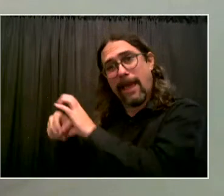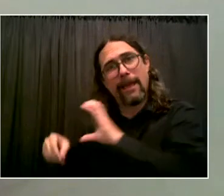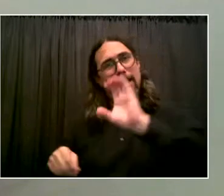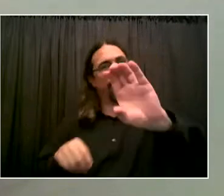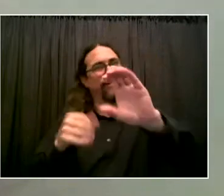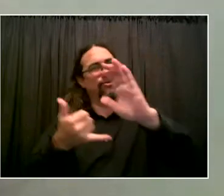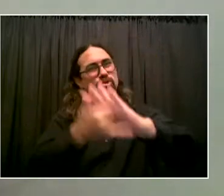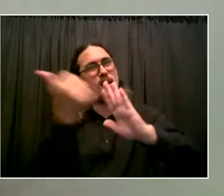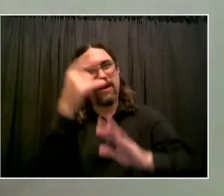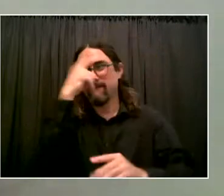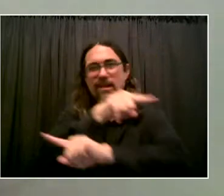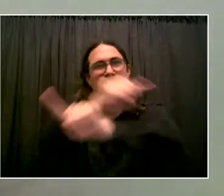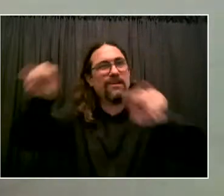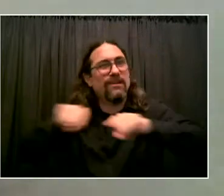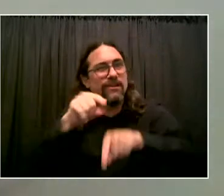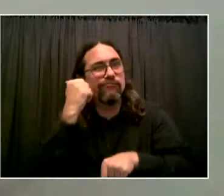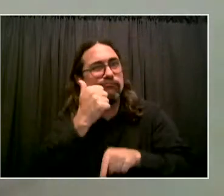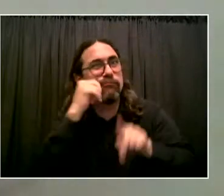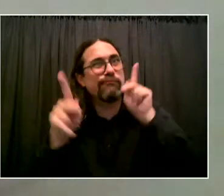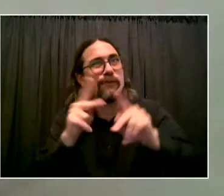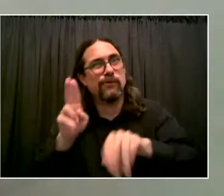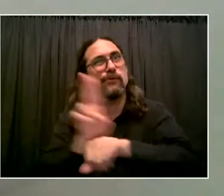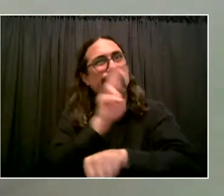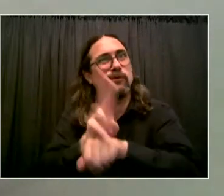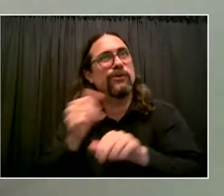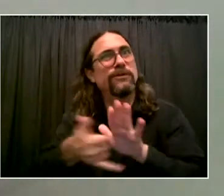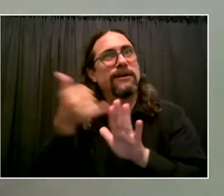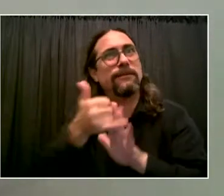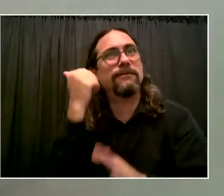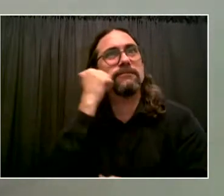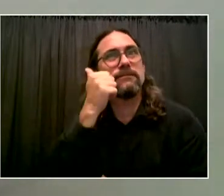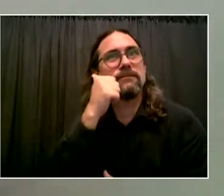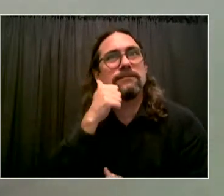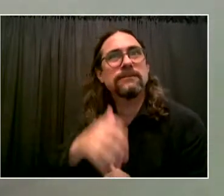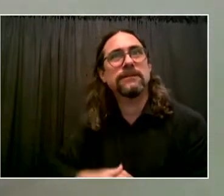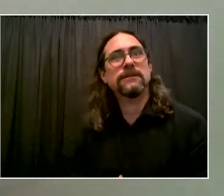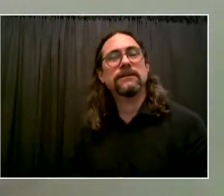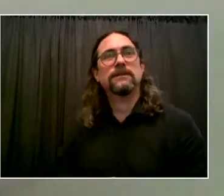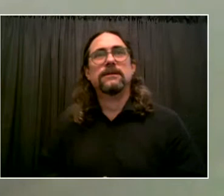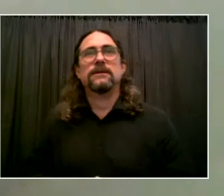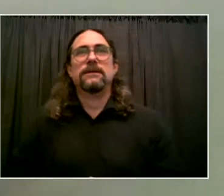PART OF THE SOLUTION. Dpbf■ WE WANT TO GET THE CITY